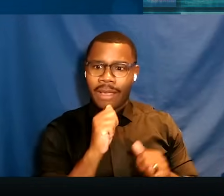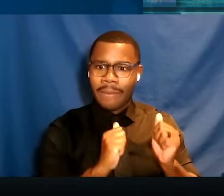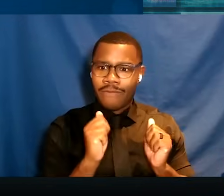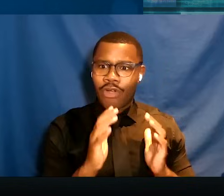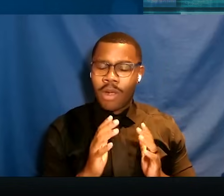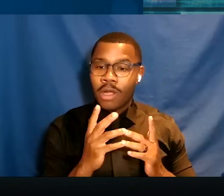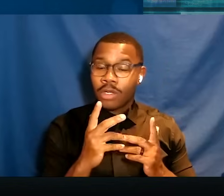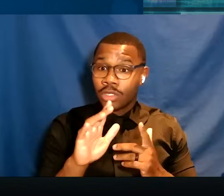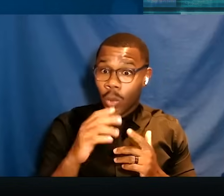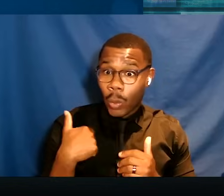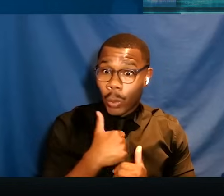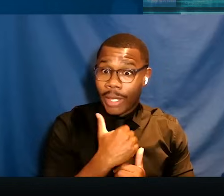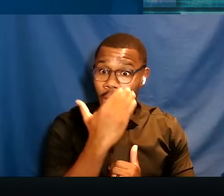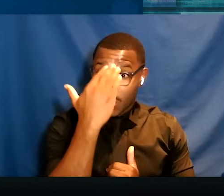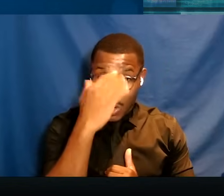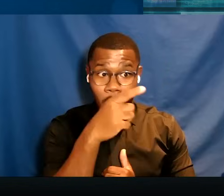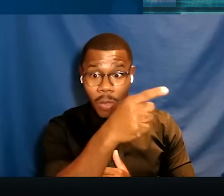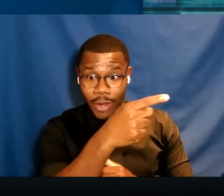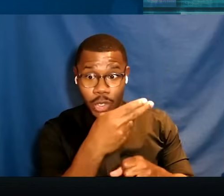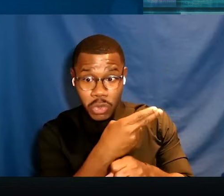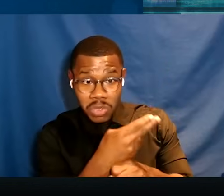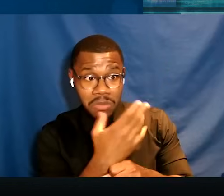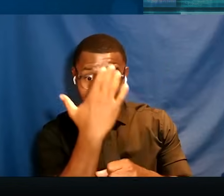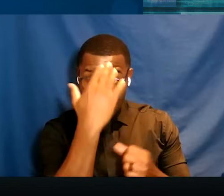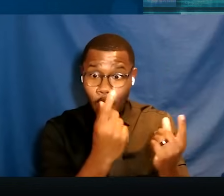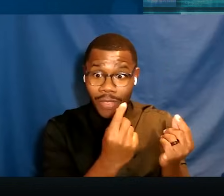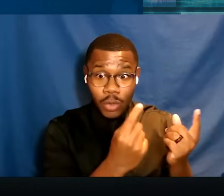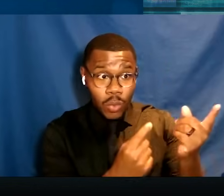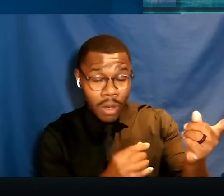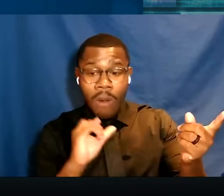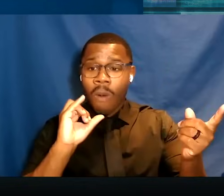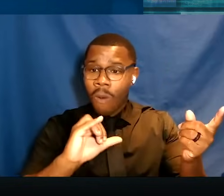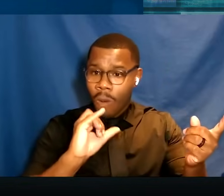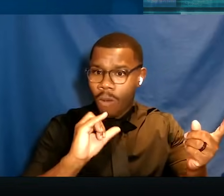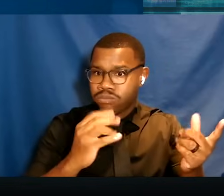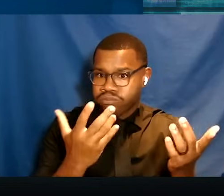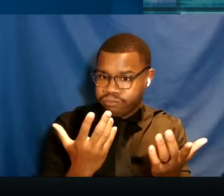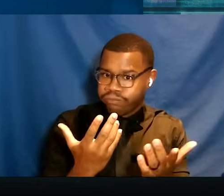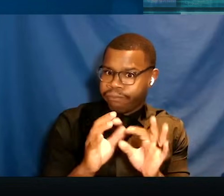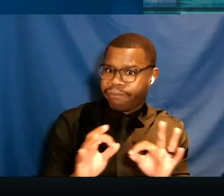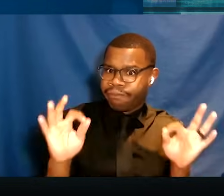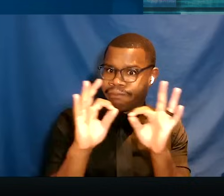and to watch how that grows, I think is a really huge deal. And also, I try remind members too,